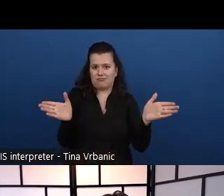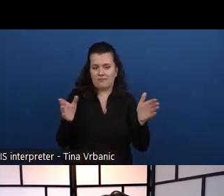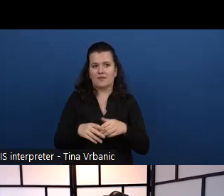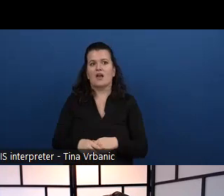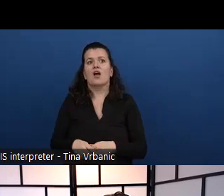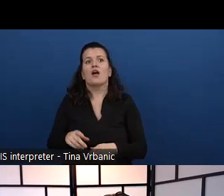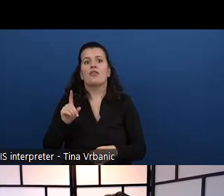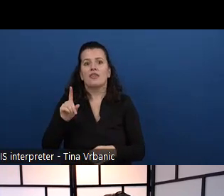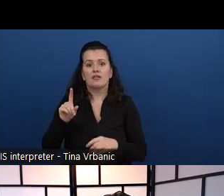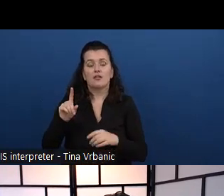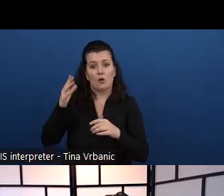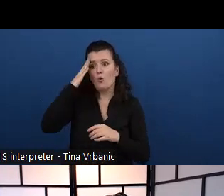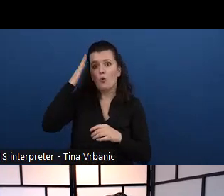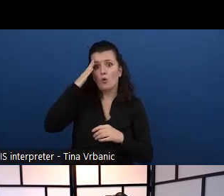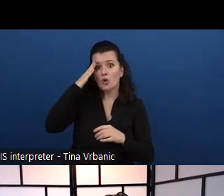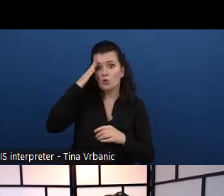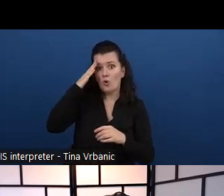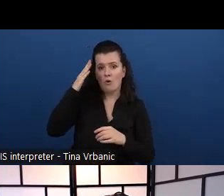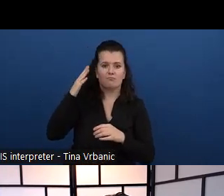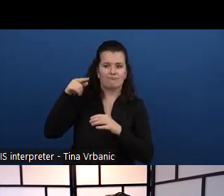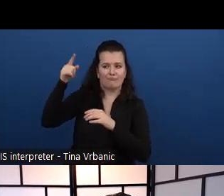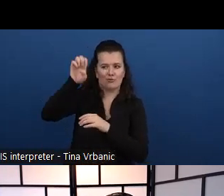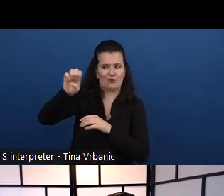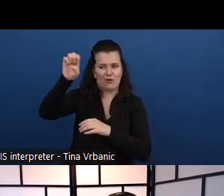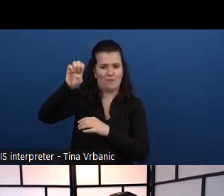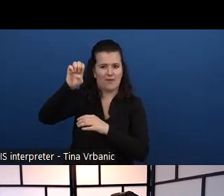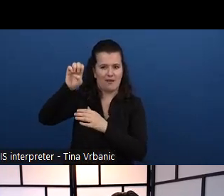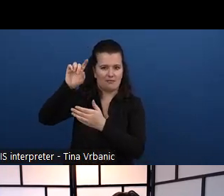at the same time we had a new law that just disappeared.